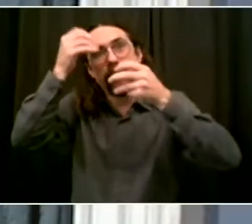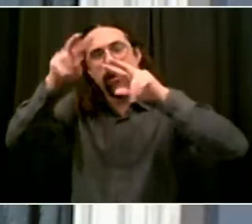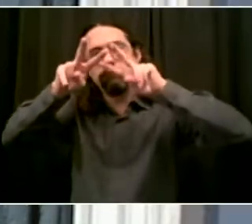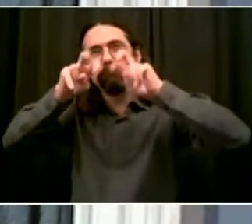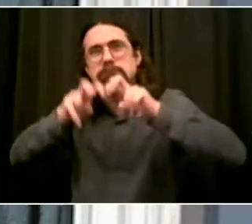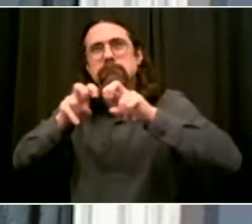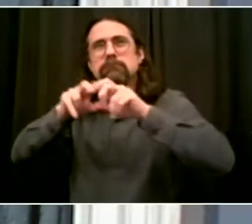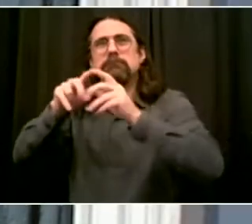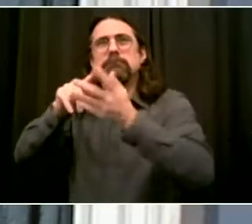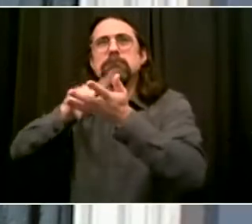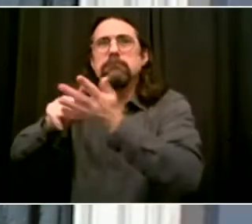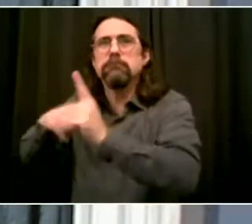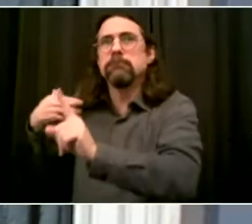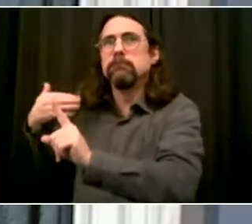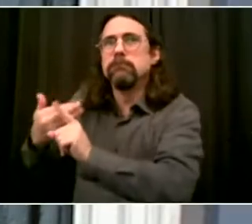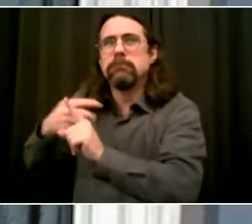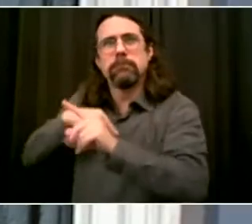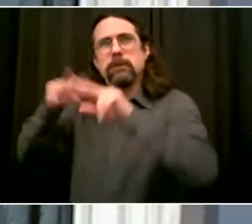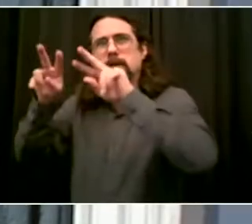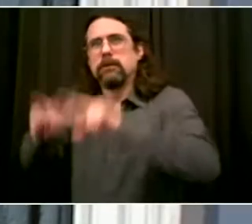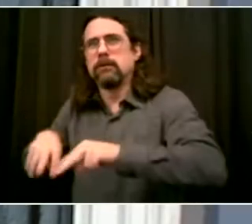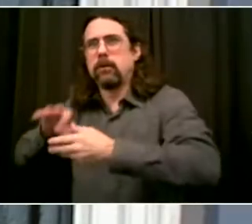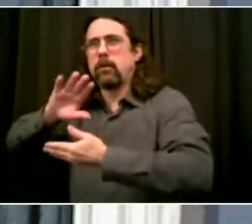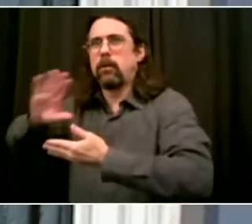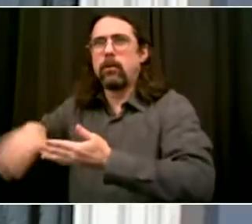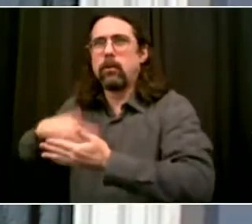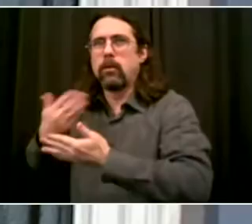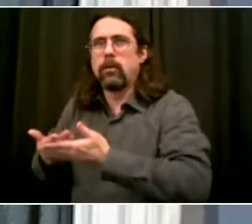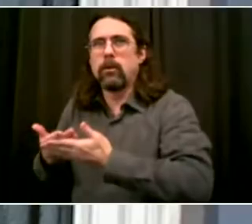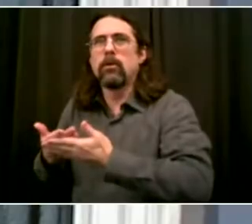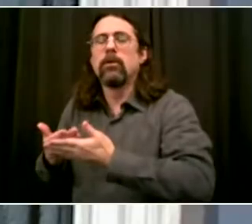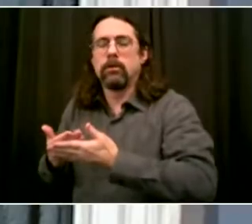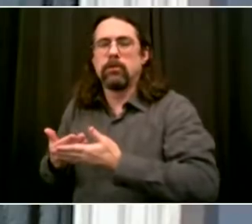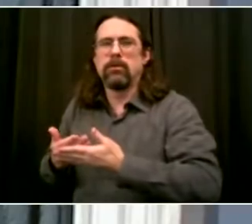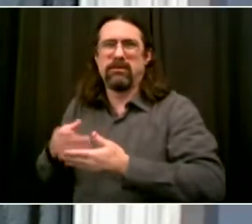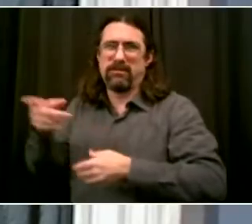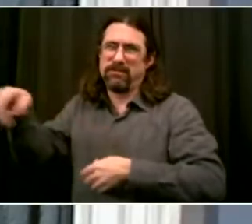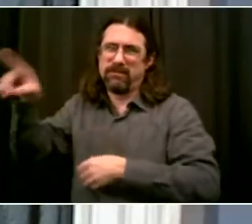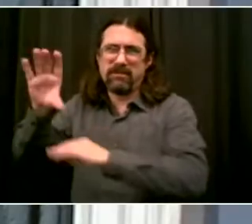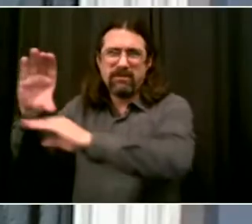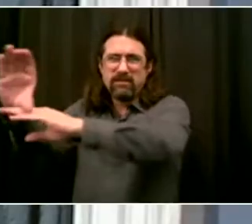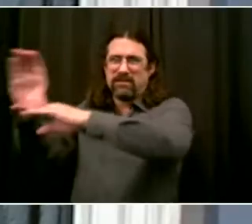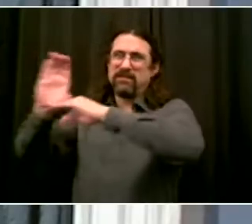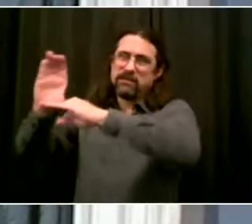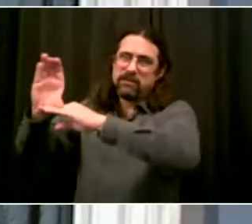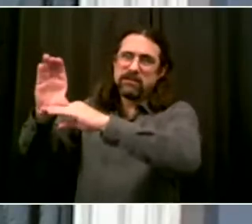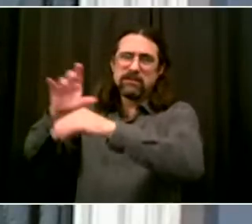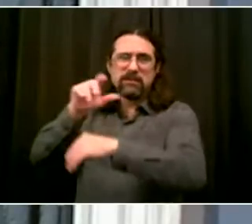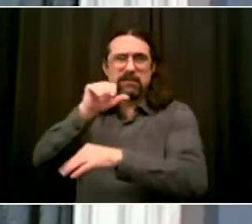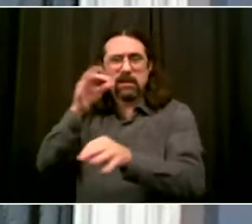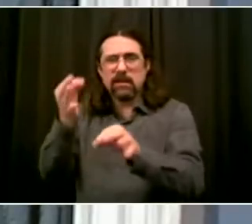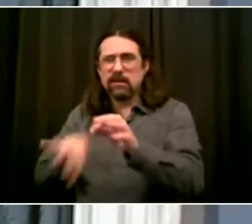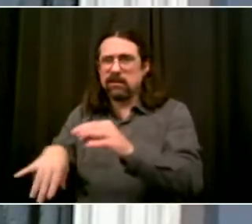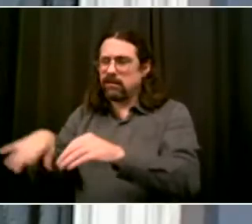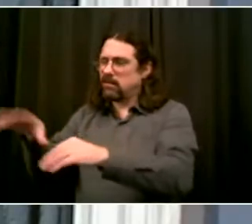TTSHU FAR, BUT THERE ARE REAMS